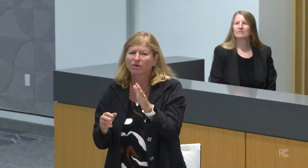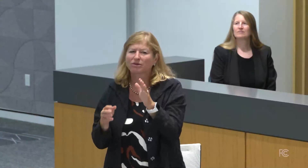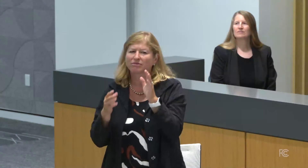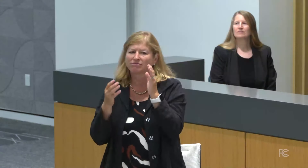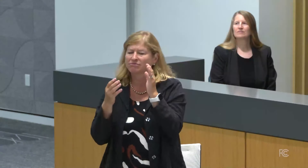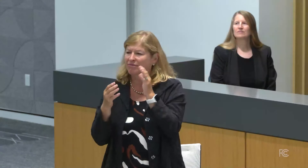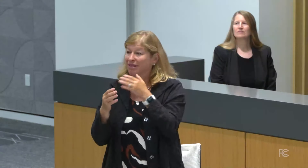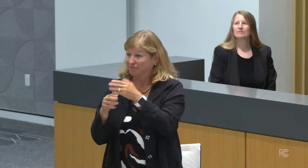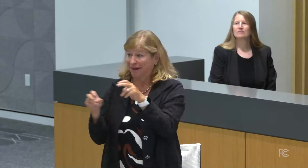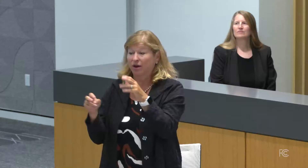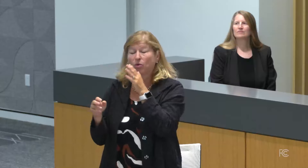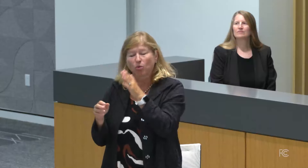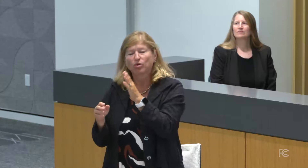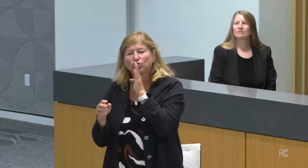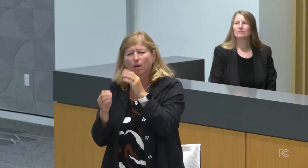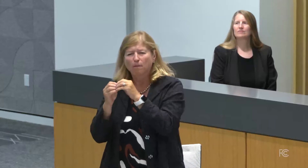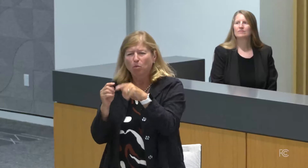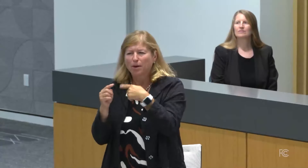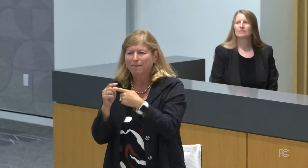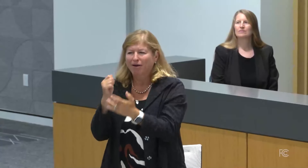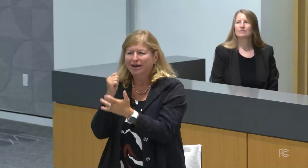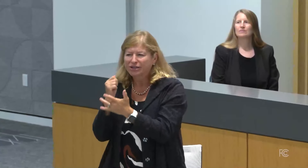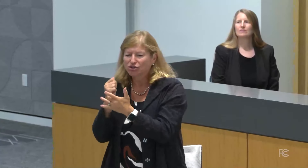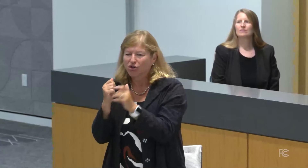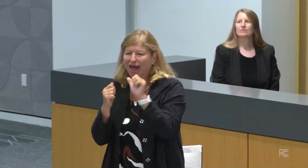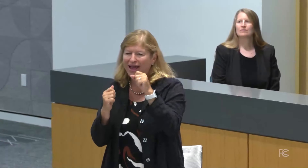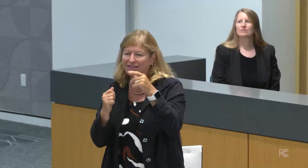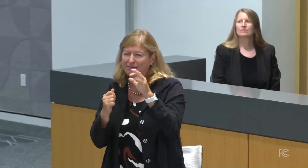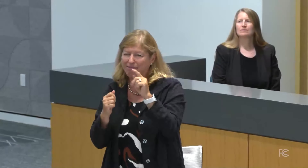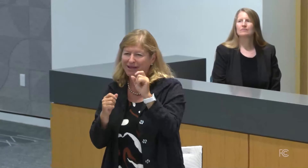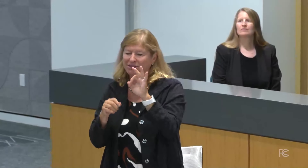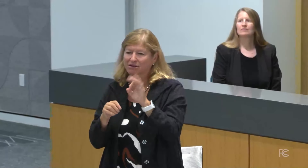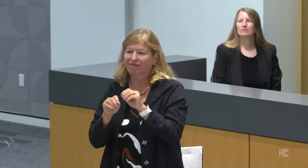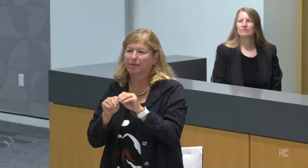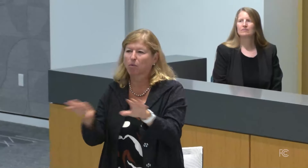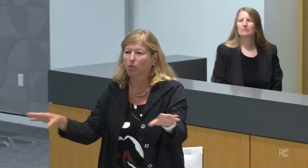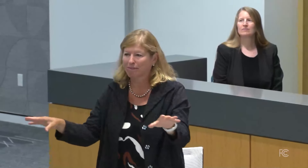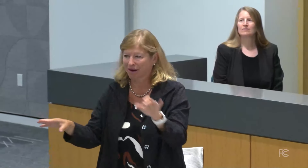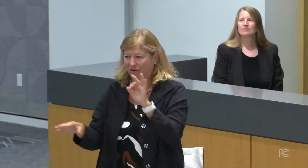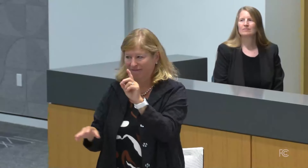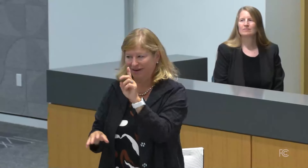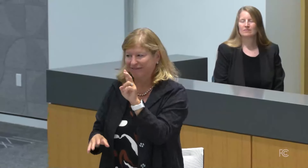SUZY ROSEN SINGLETON: WOW, THE QUESTIONS KEEP COMING IN, IT'S GREAT. WE DO HAVE A BIT OF TIME LEFT. HOPEFULLY TIME FOR A FEW